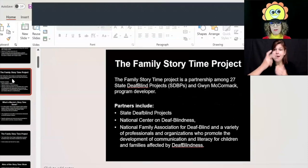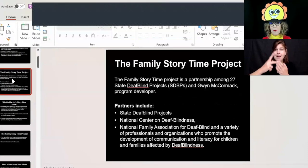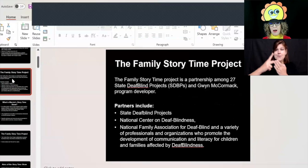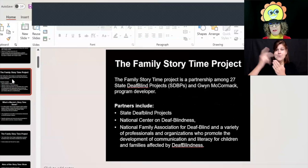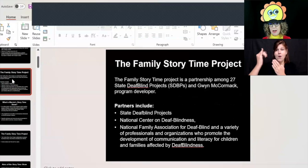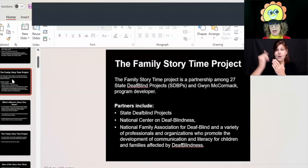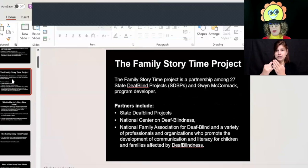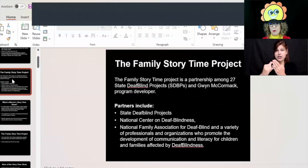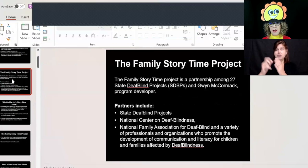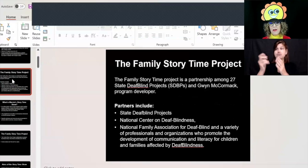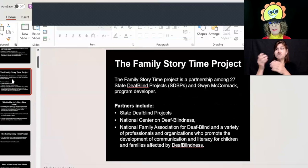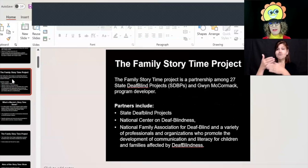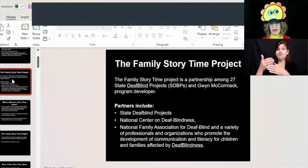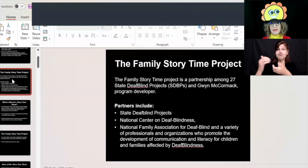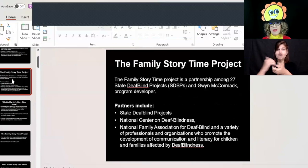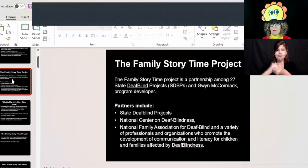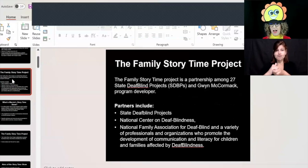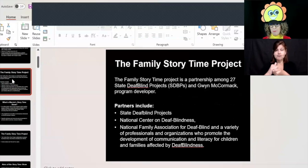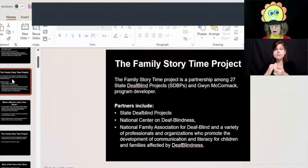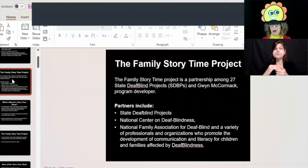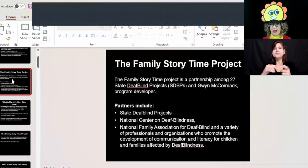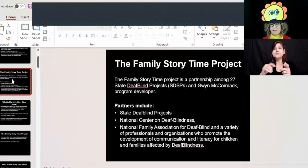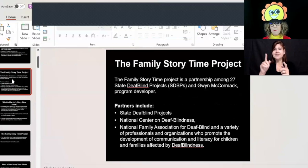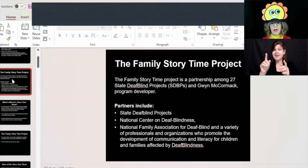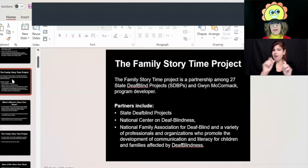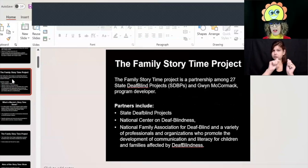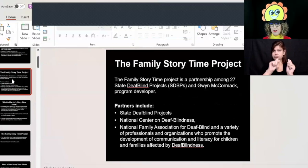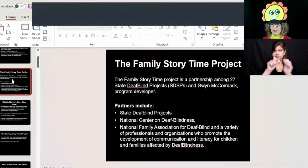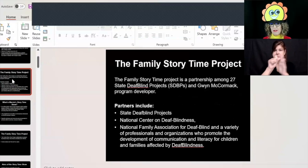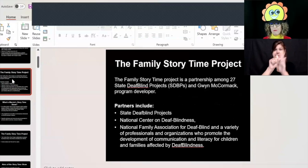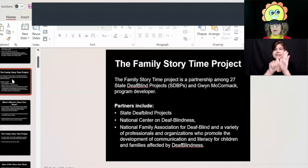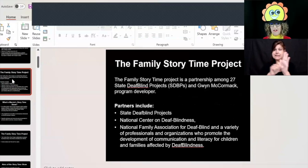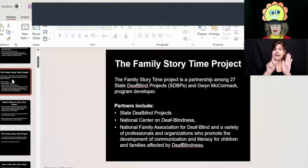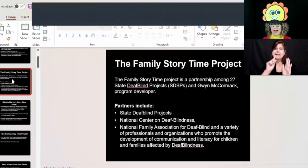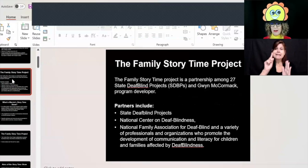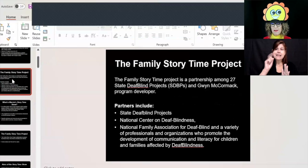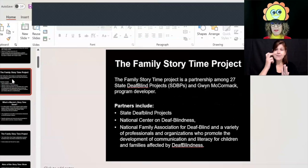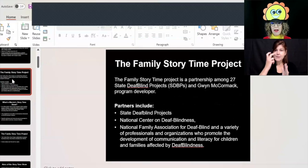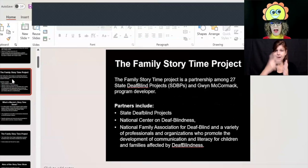So the partners include the State DeafBlind Projects, the National Center on Deaf-Blindness,